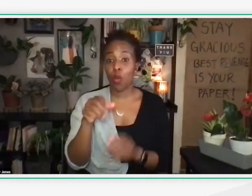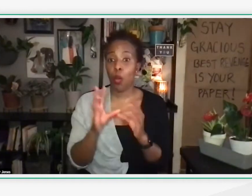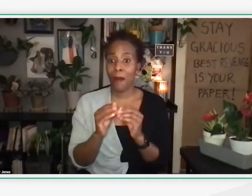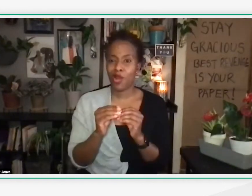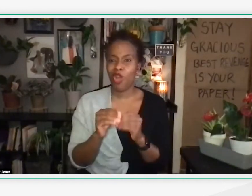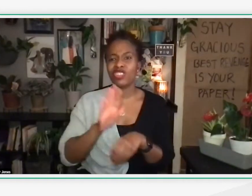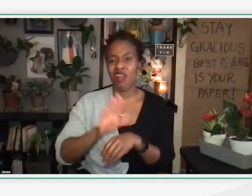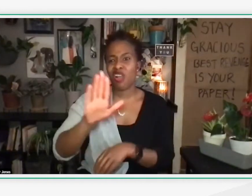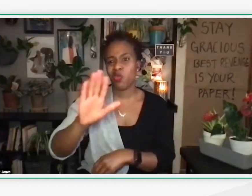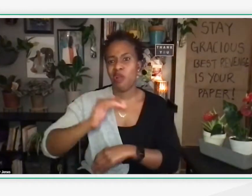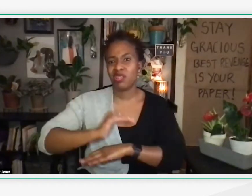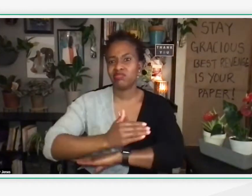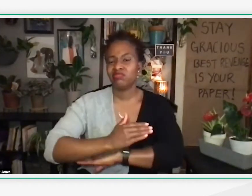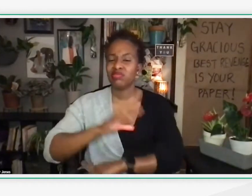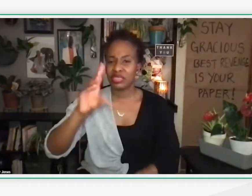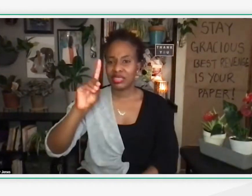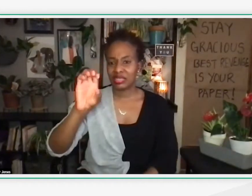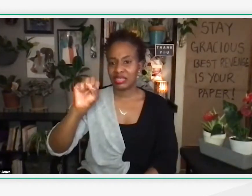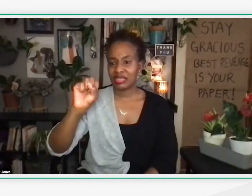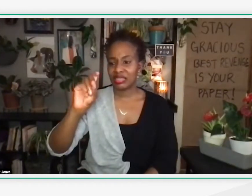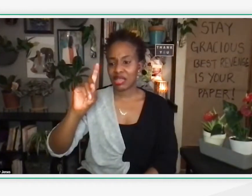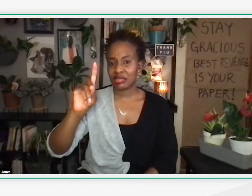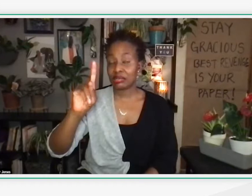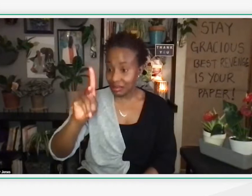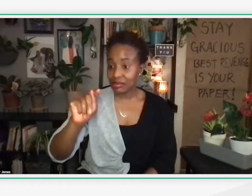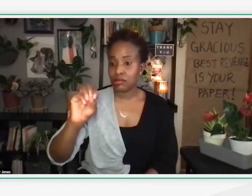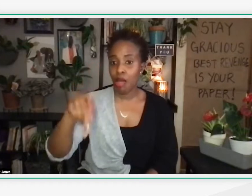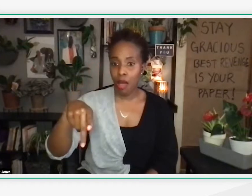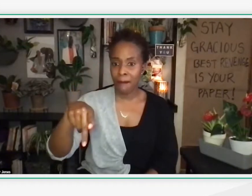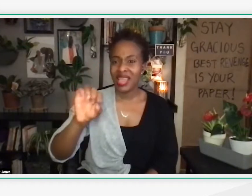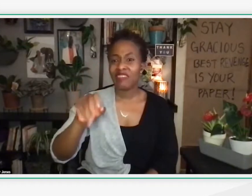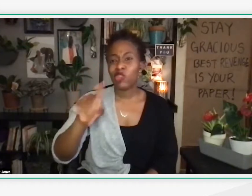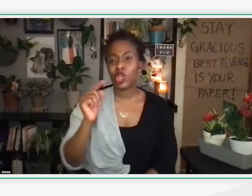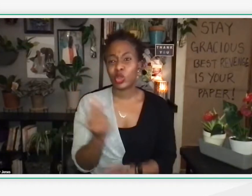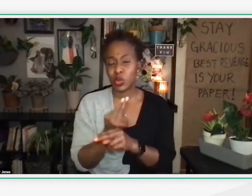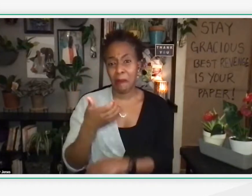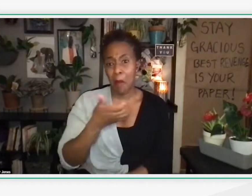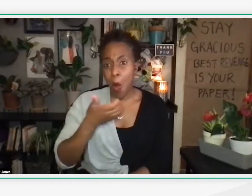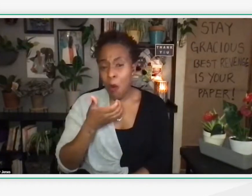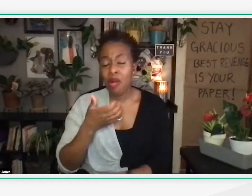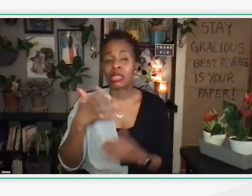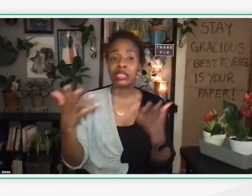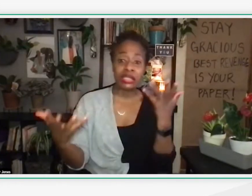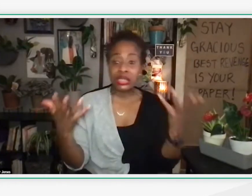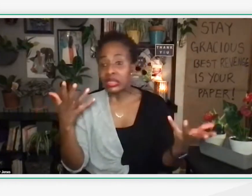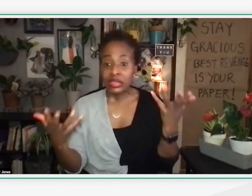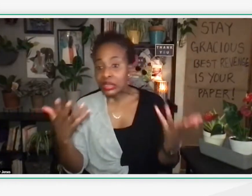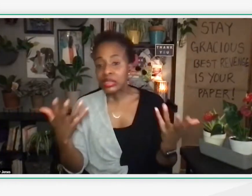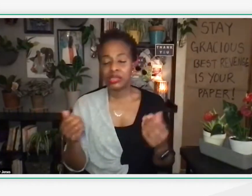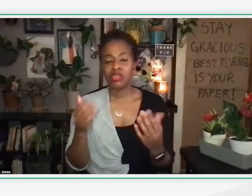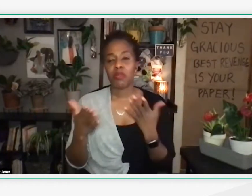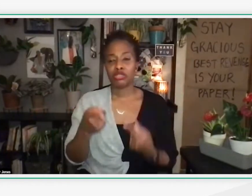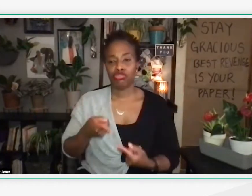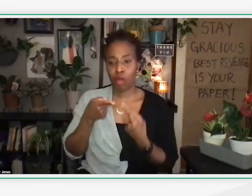The best way to watch this webinar is on a desktop device. If you're using a mobile or an iPad,